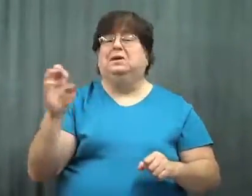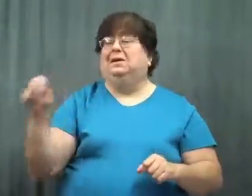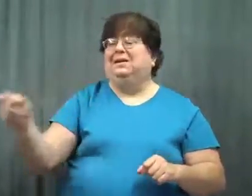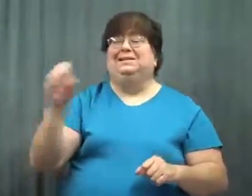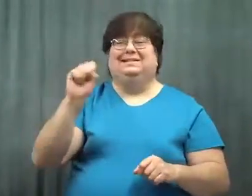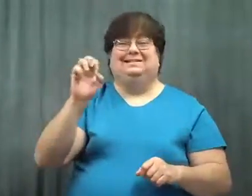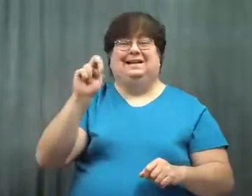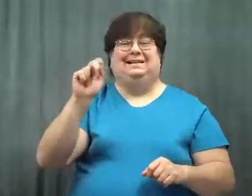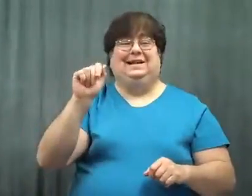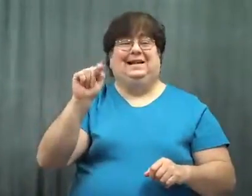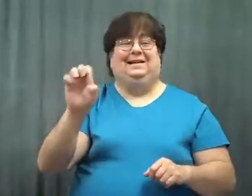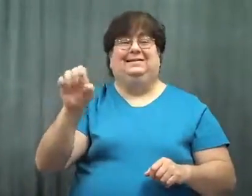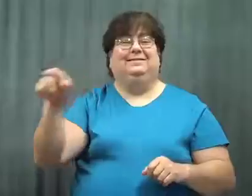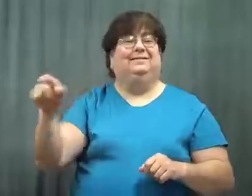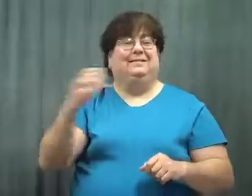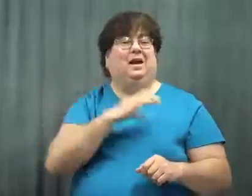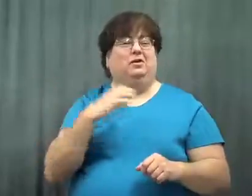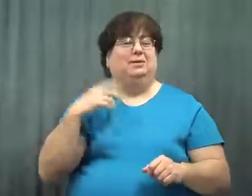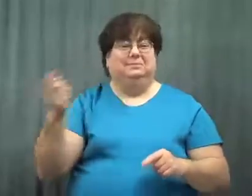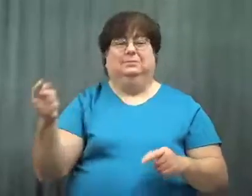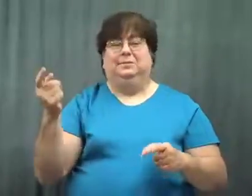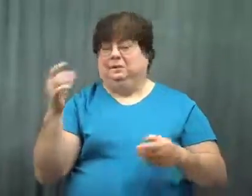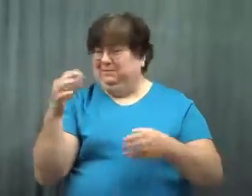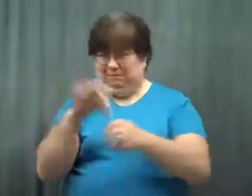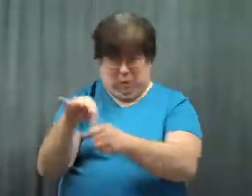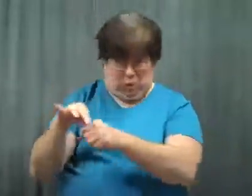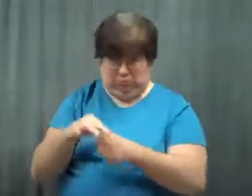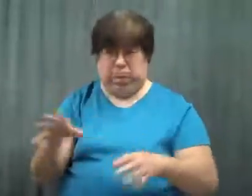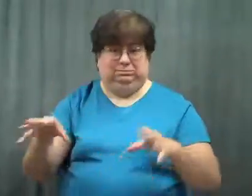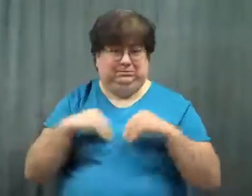The Senate takes a vote as to whether to accept the President's choice or not.